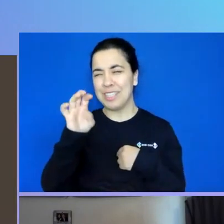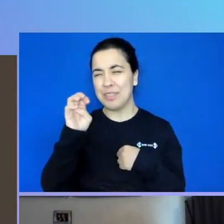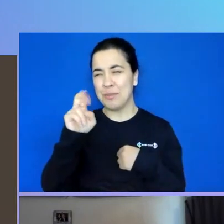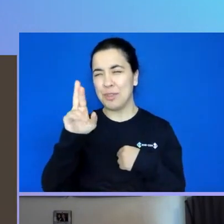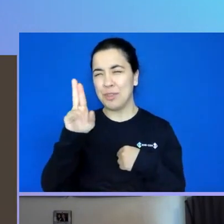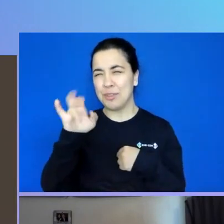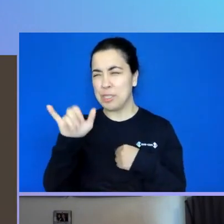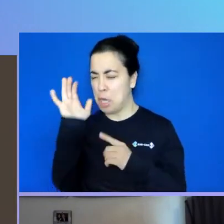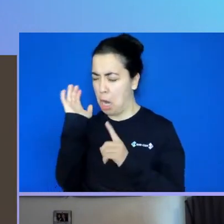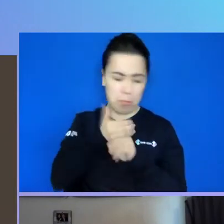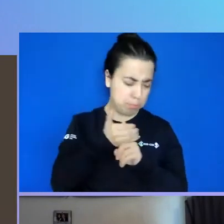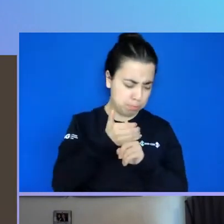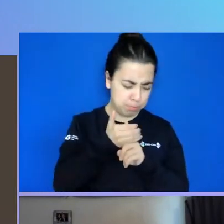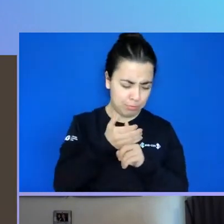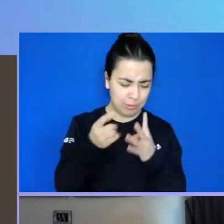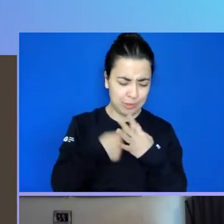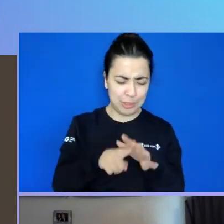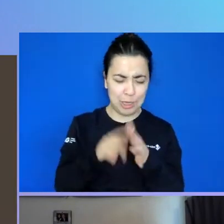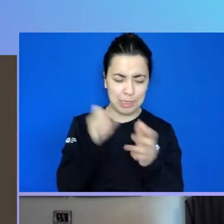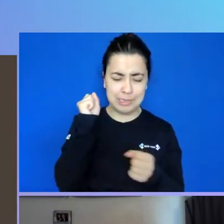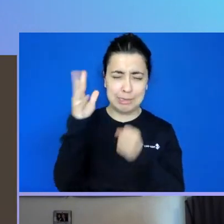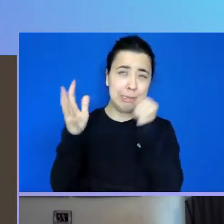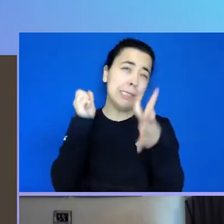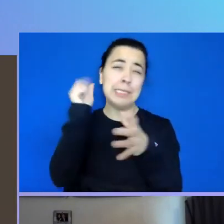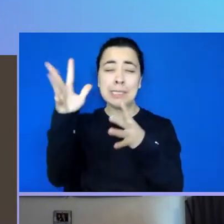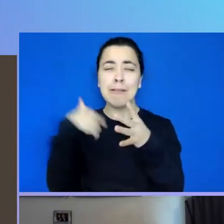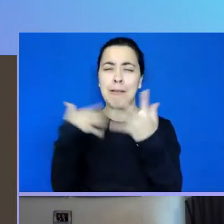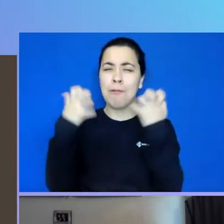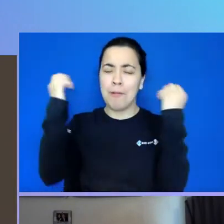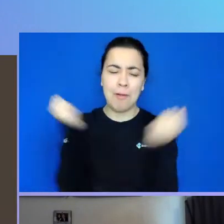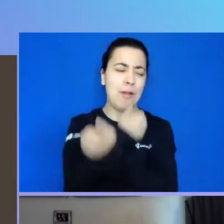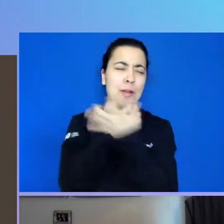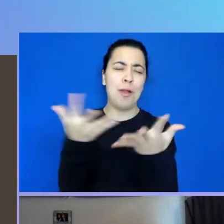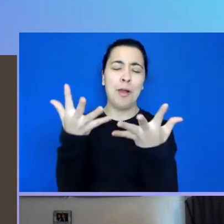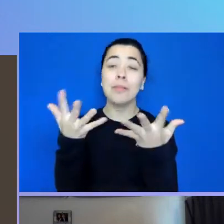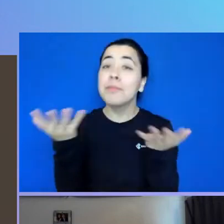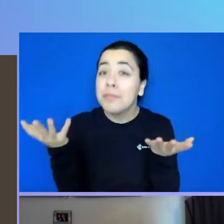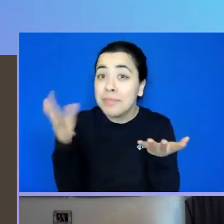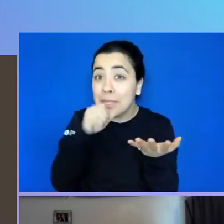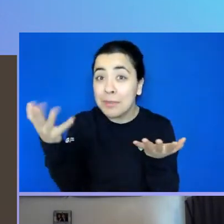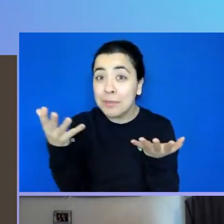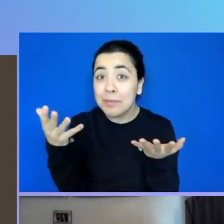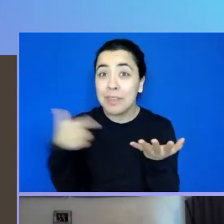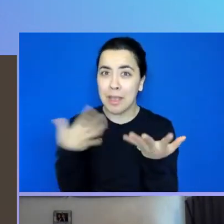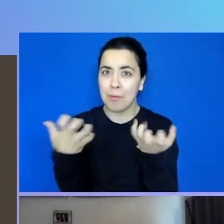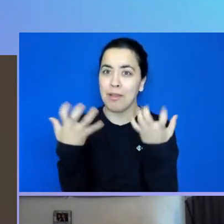singing I want it all. And guess what? I want it now. How can you